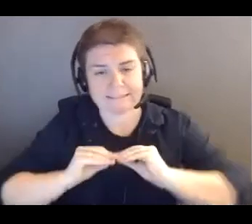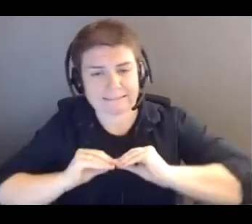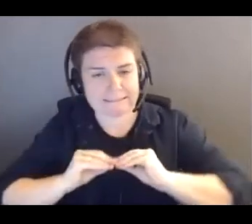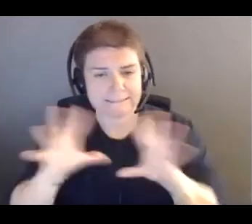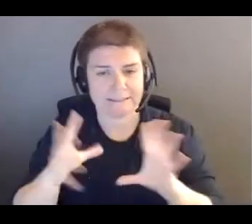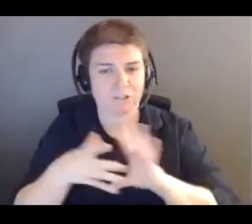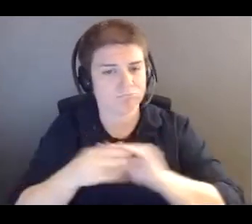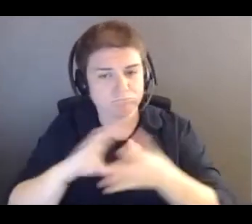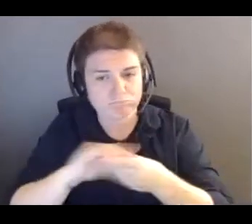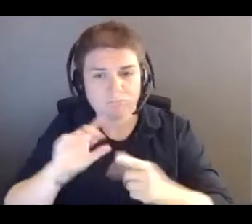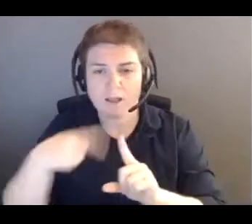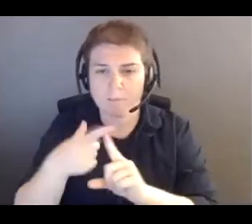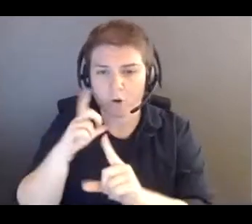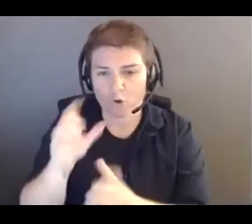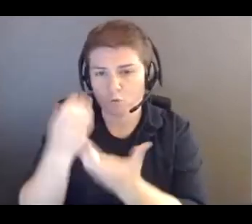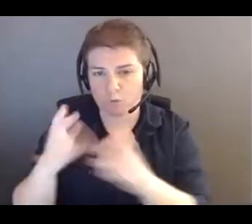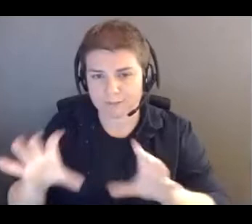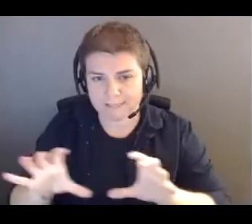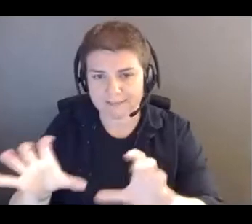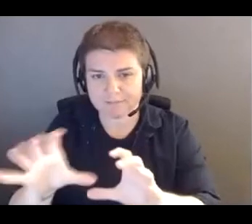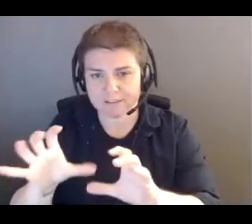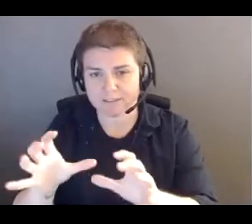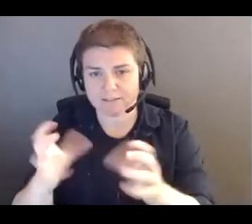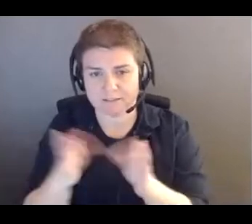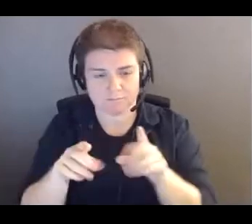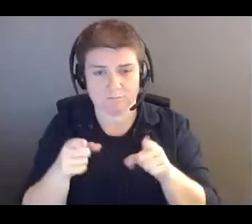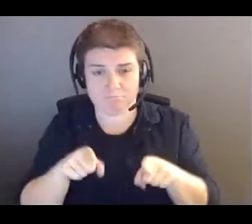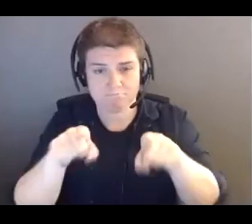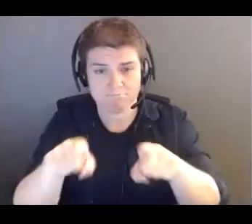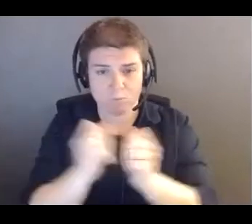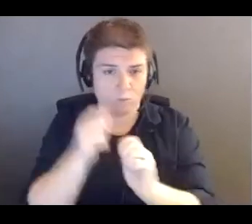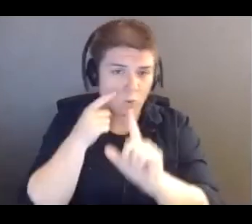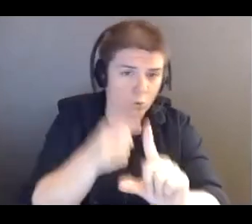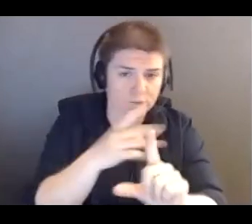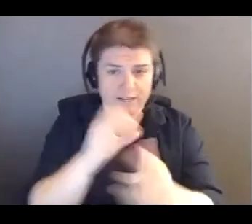how your proposed activities align to the goals and criteria of the program you're applying